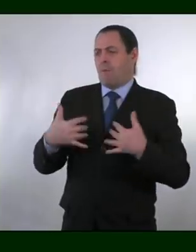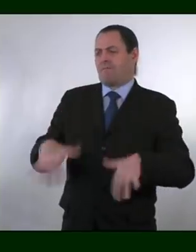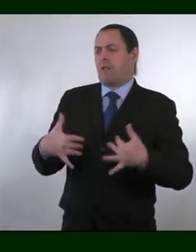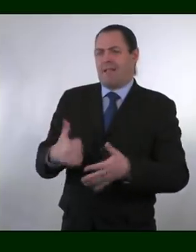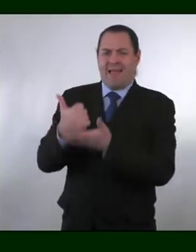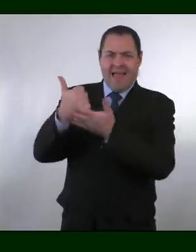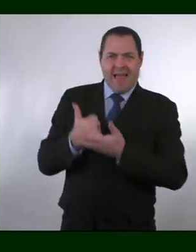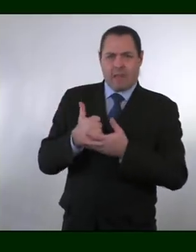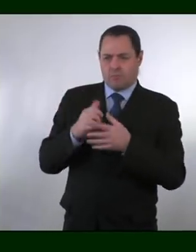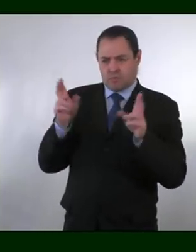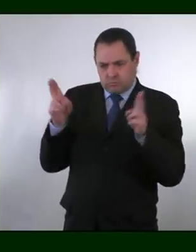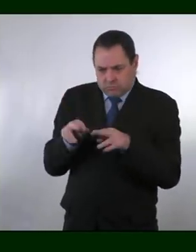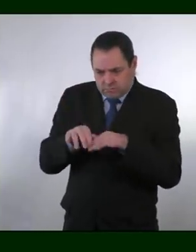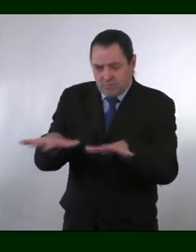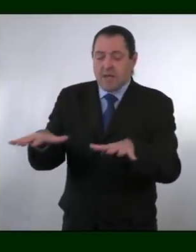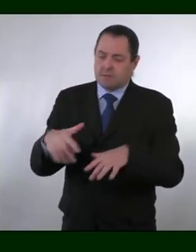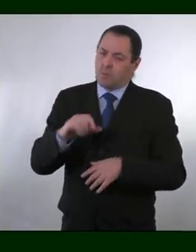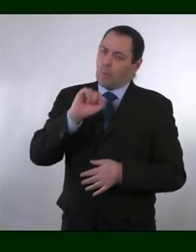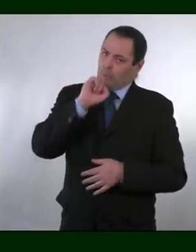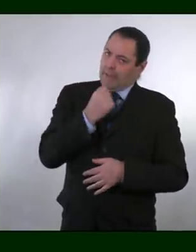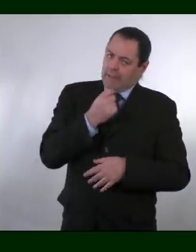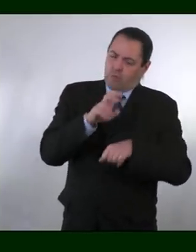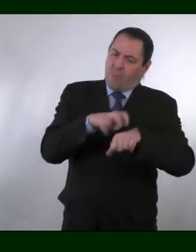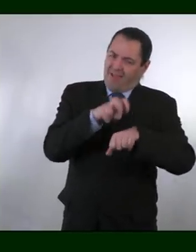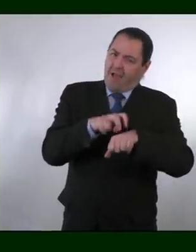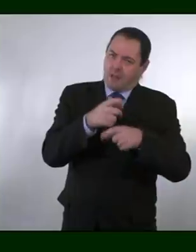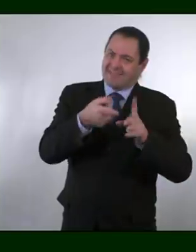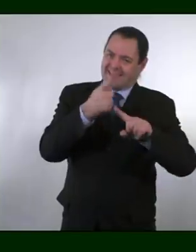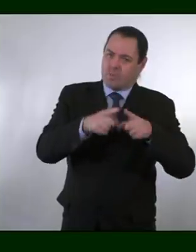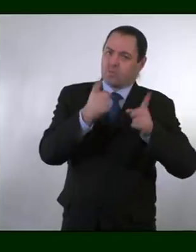We will certainly be talking to the Northern Ireland Executive about how to proceed.